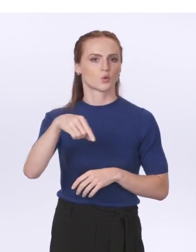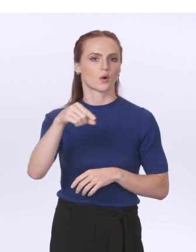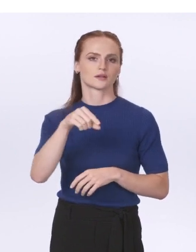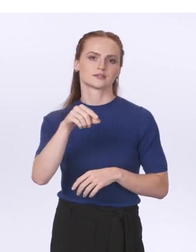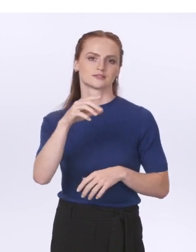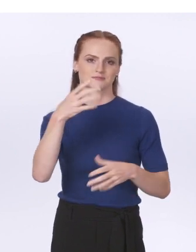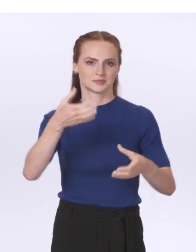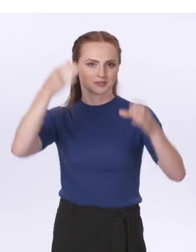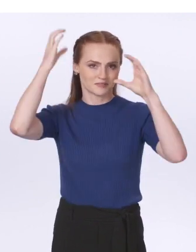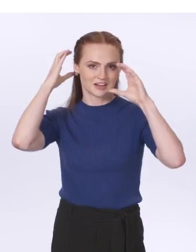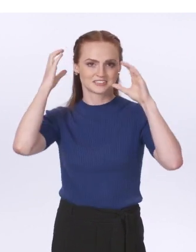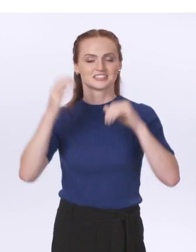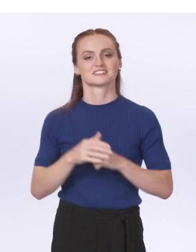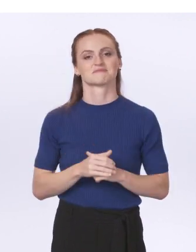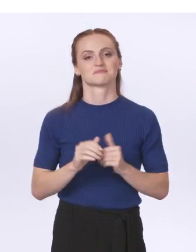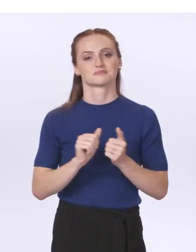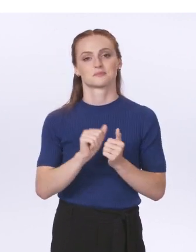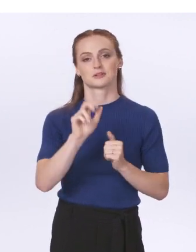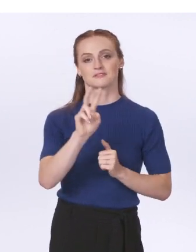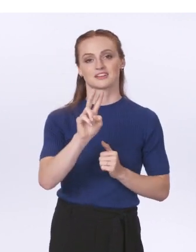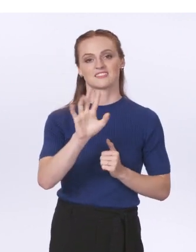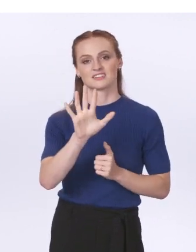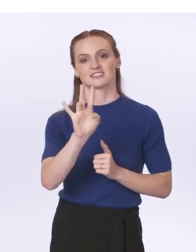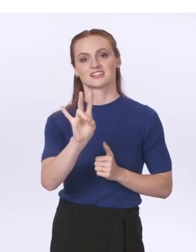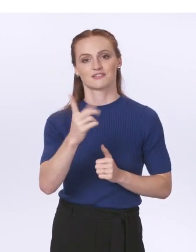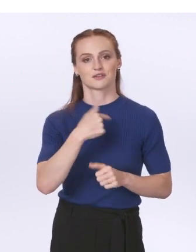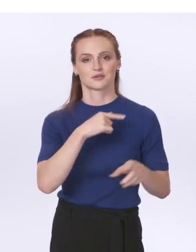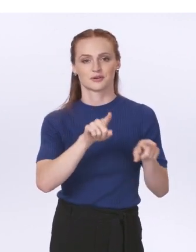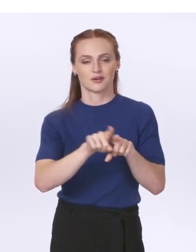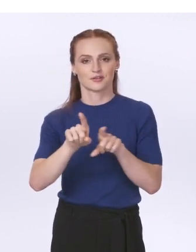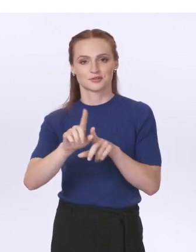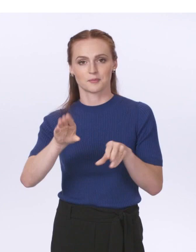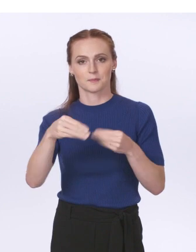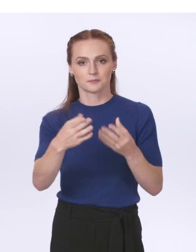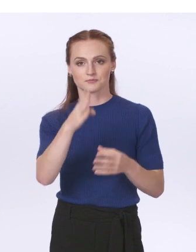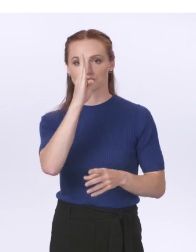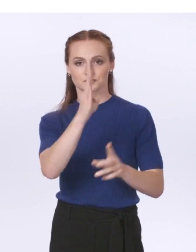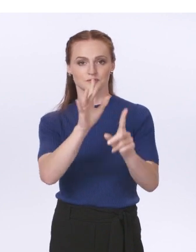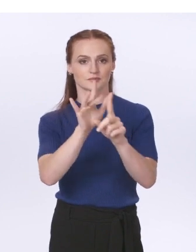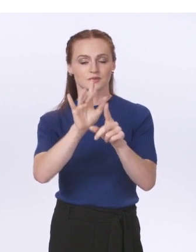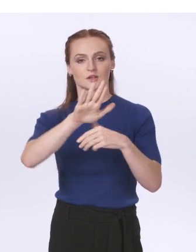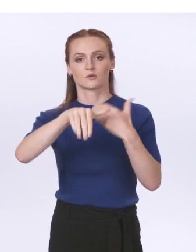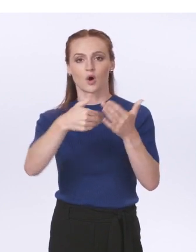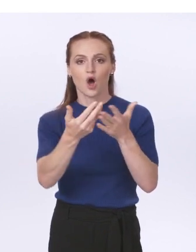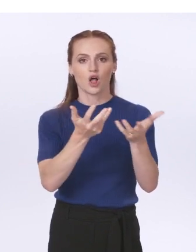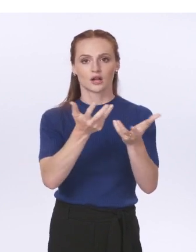With v57, we’re also bringing direct touch to all interactions in the home environment.